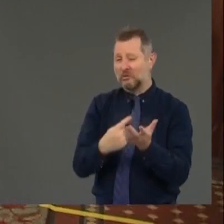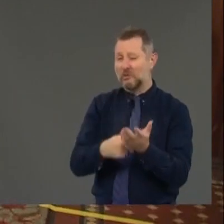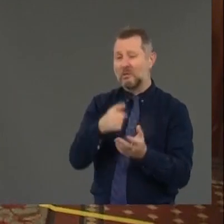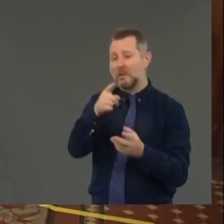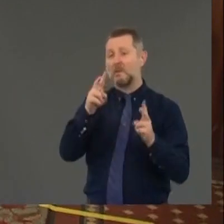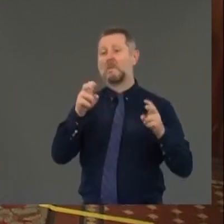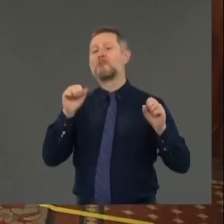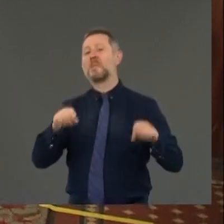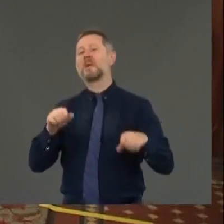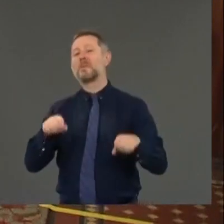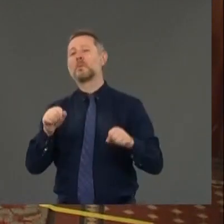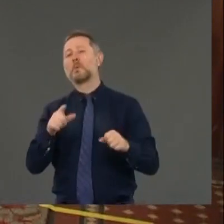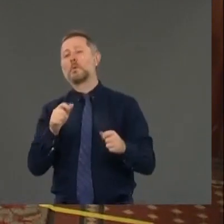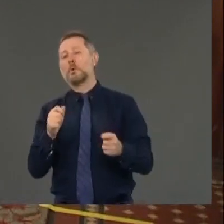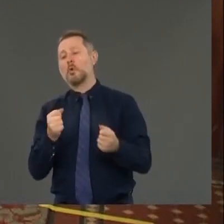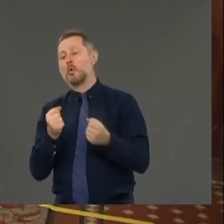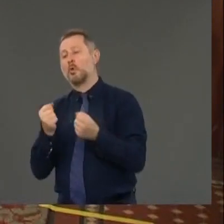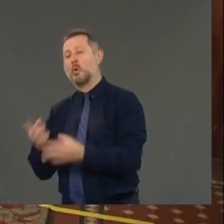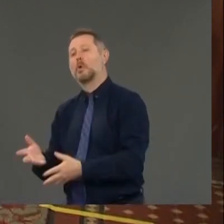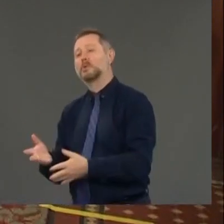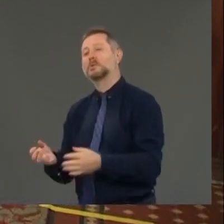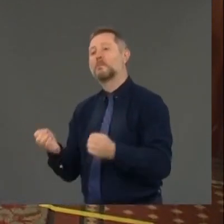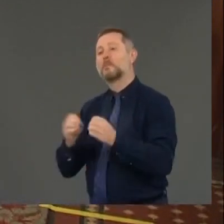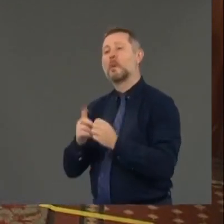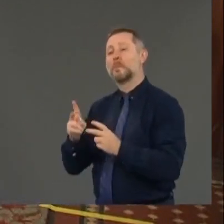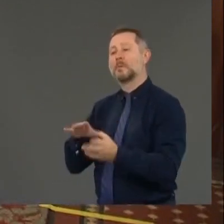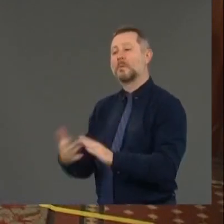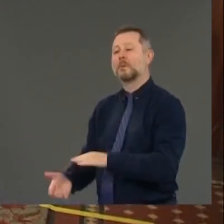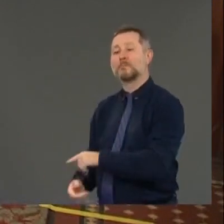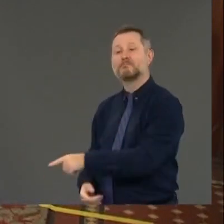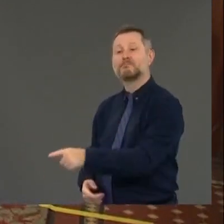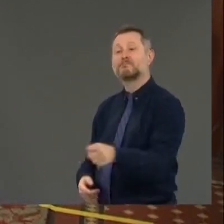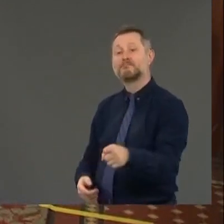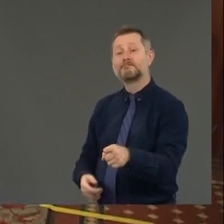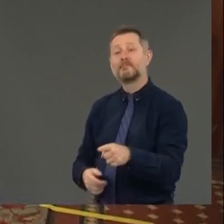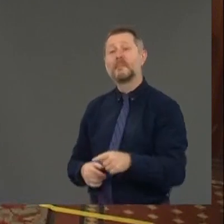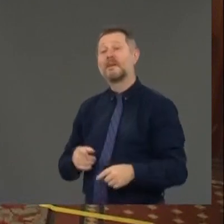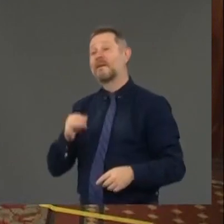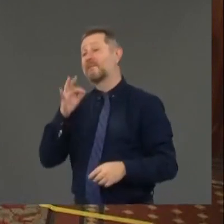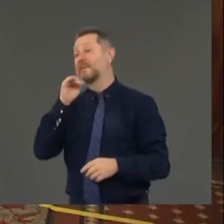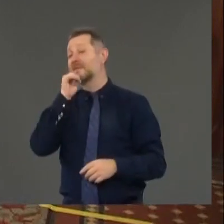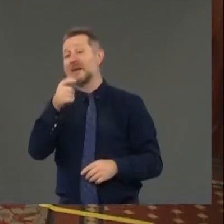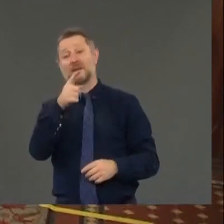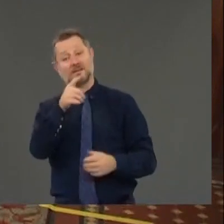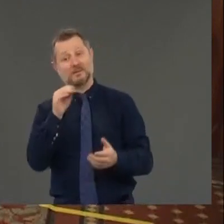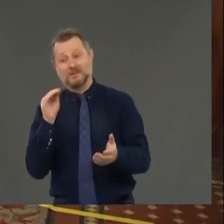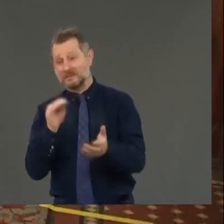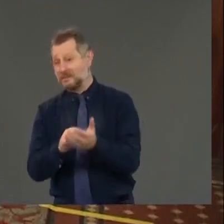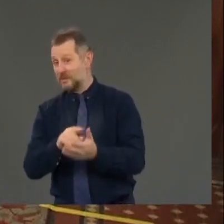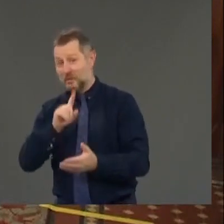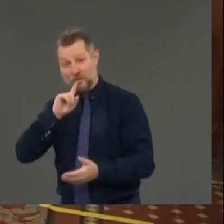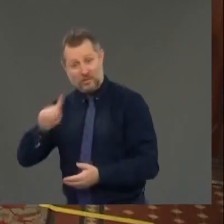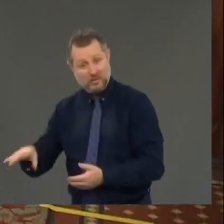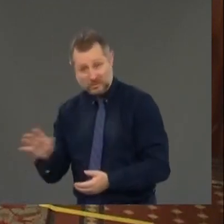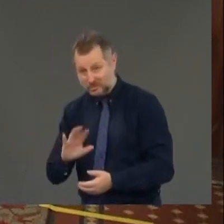DIRECTIVE THAT WE HAVE ALL